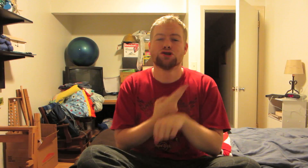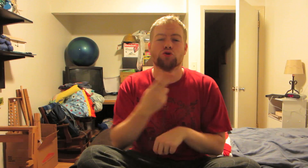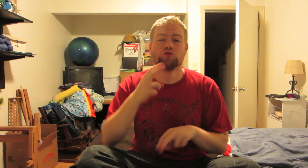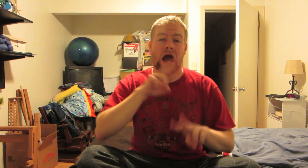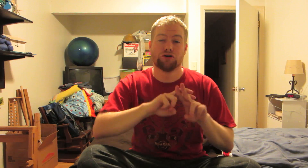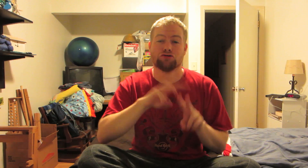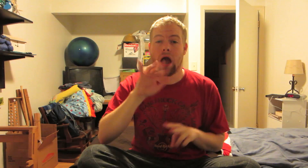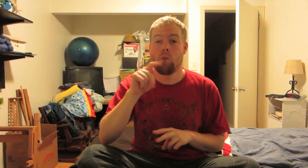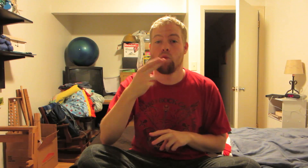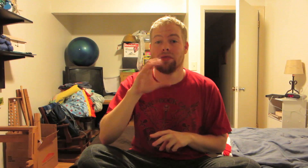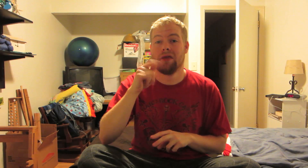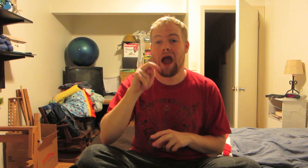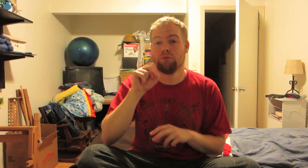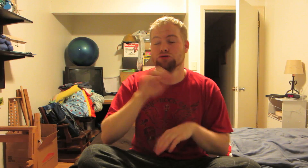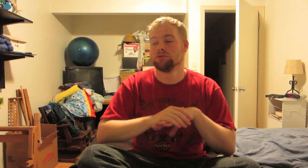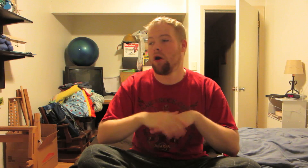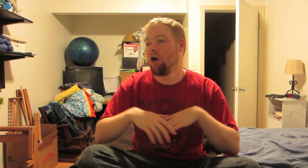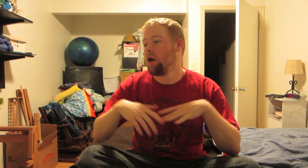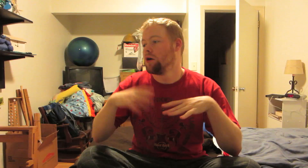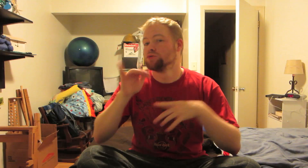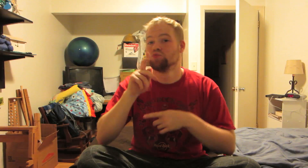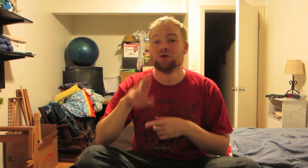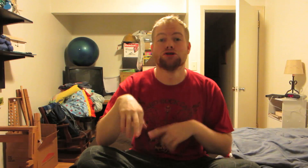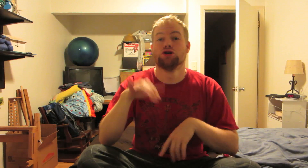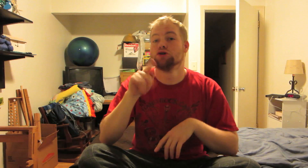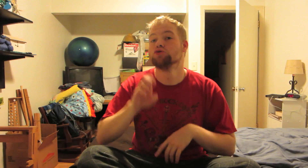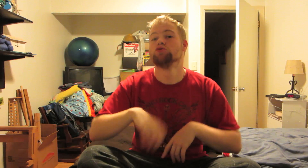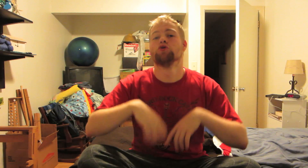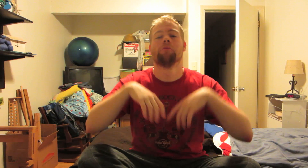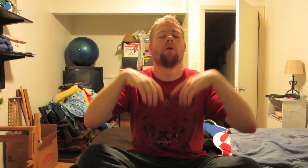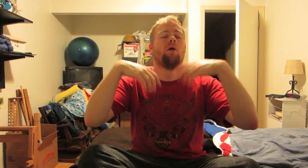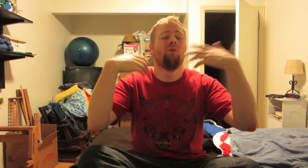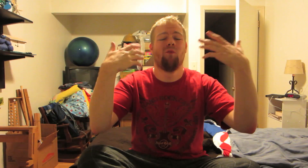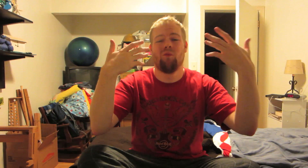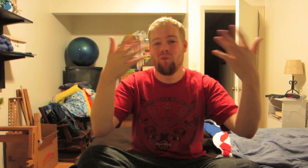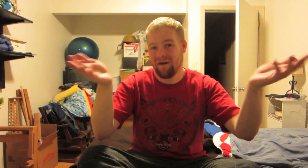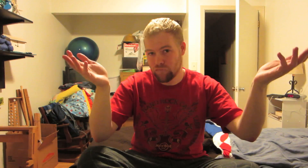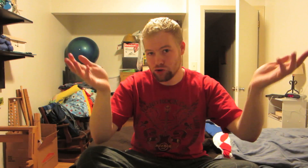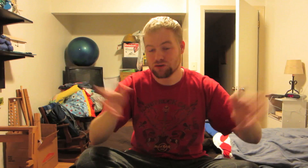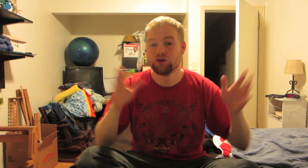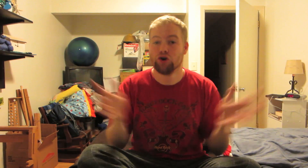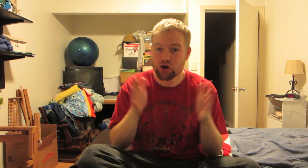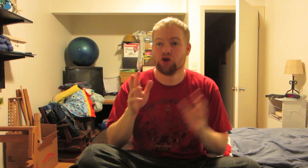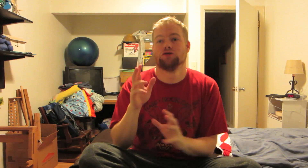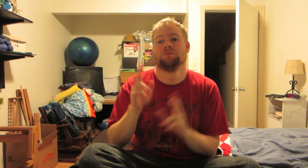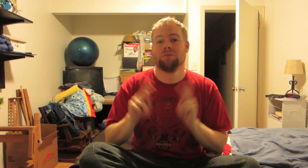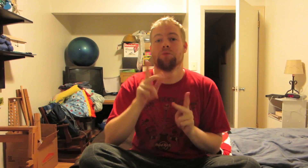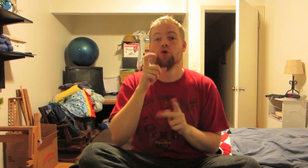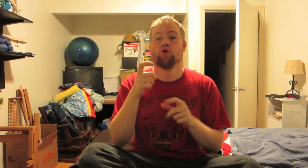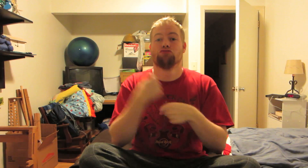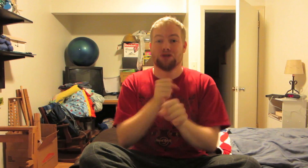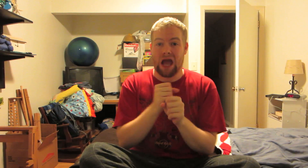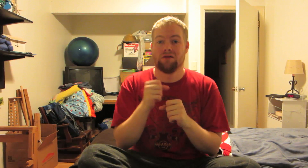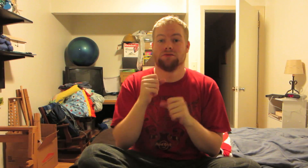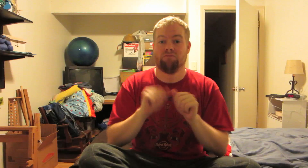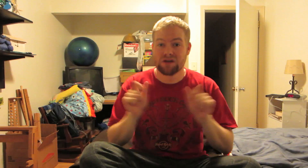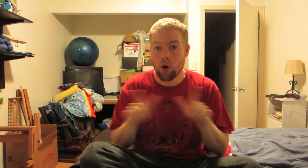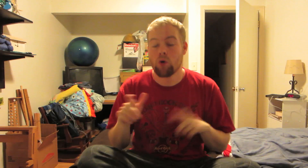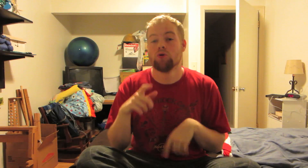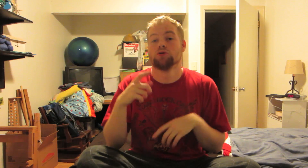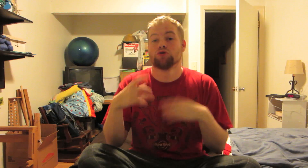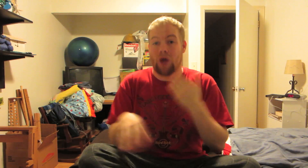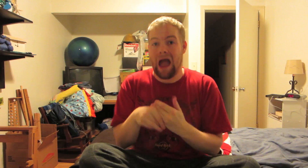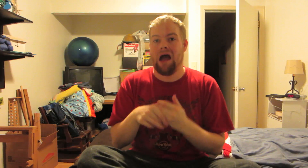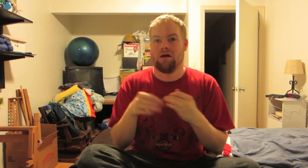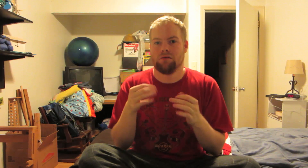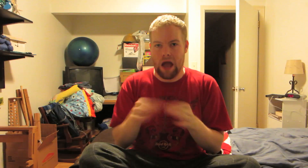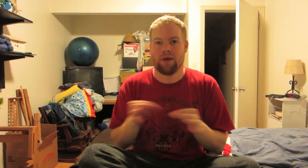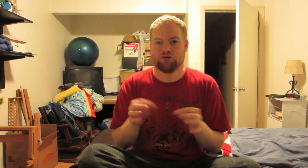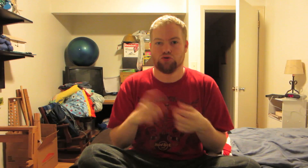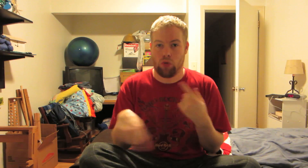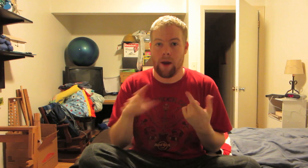Use #withcaptions on Twitter, YouTube, whatever. Encourage people who create videos to add captions to them.